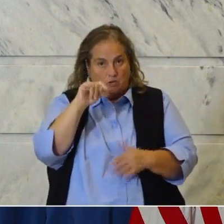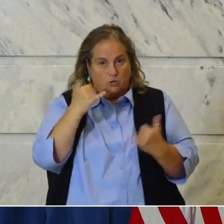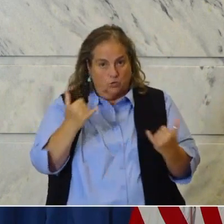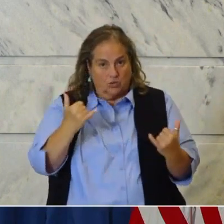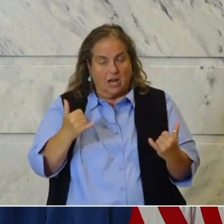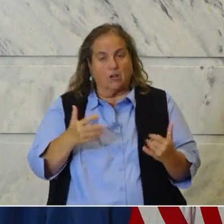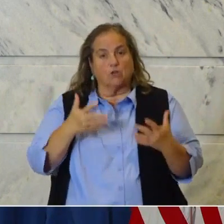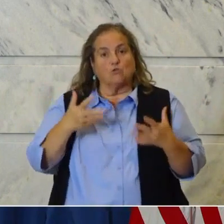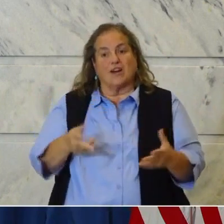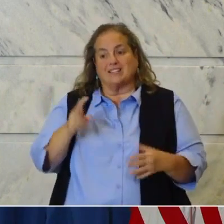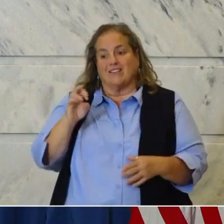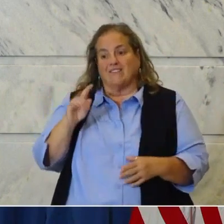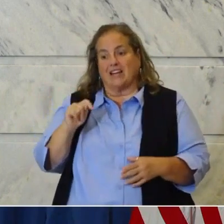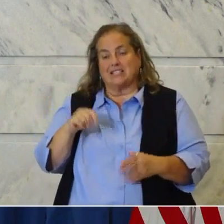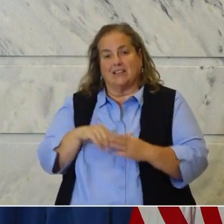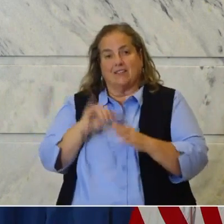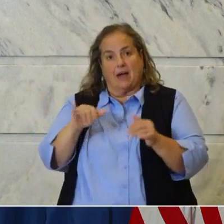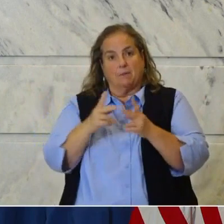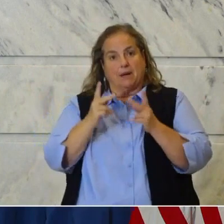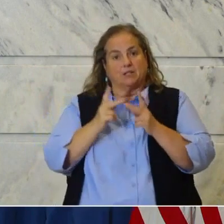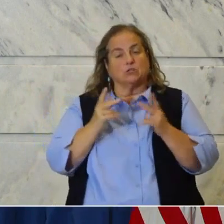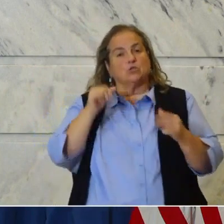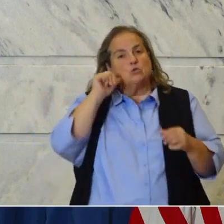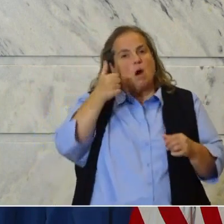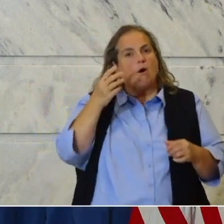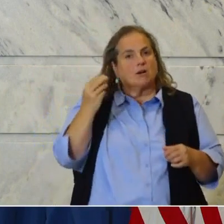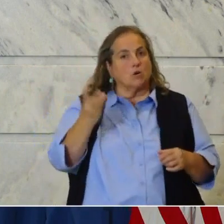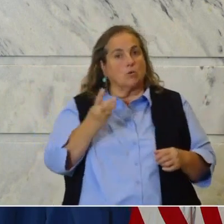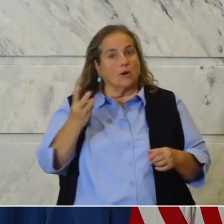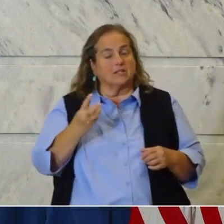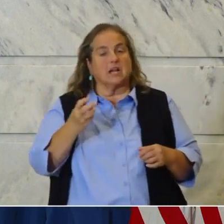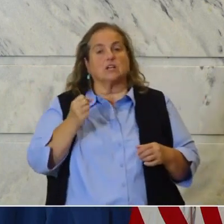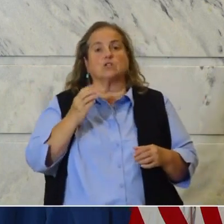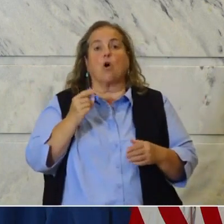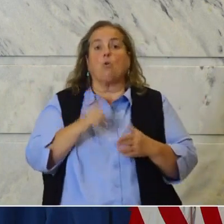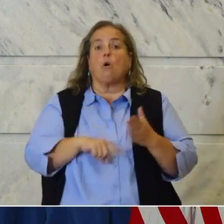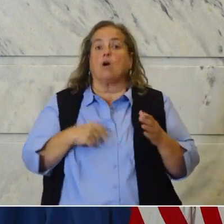tomorrow and Wednesday. So steps that are being taken are barriers between